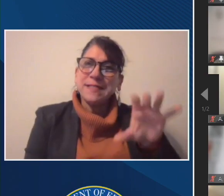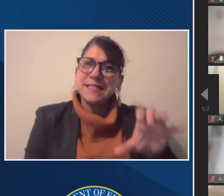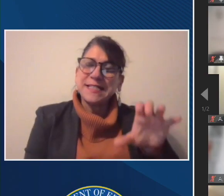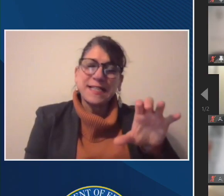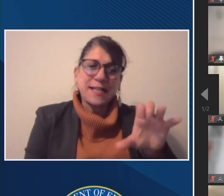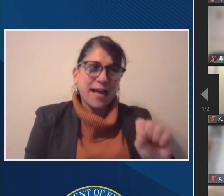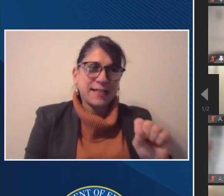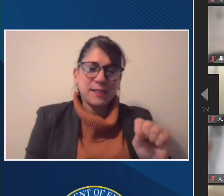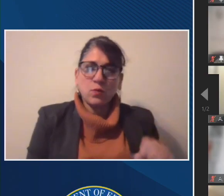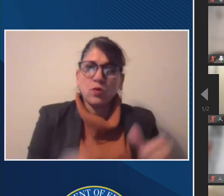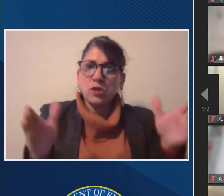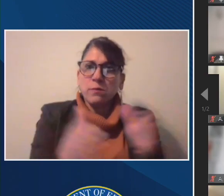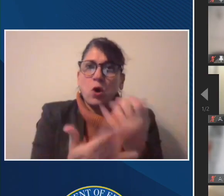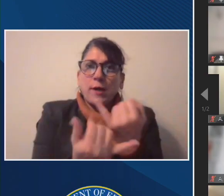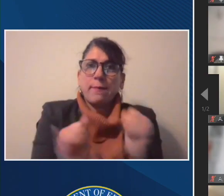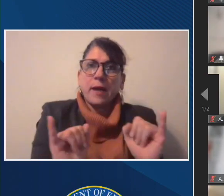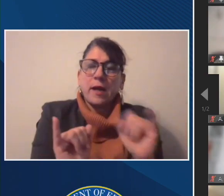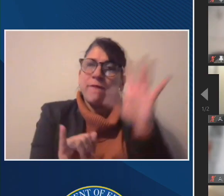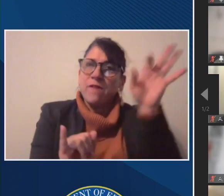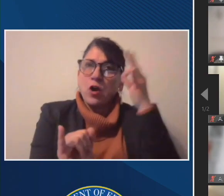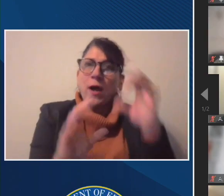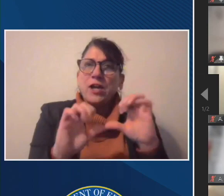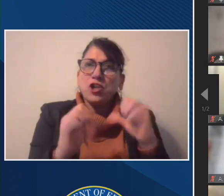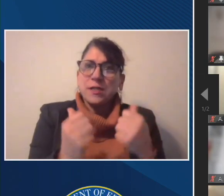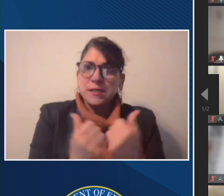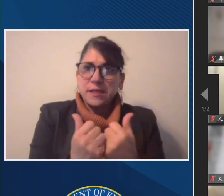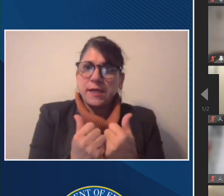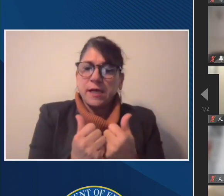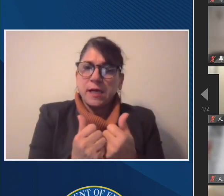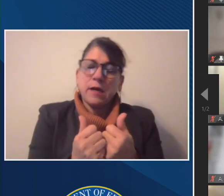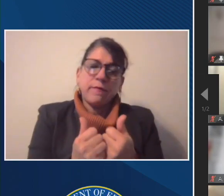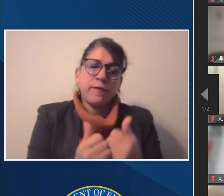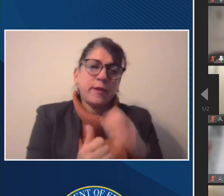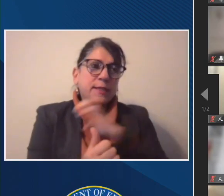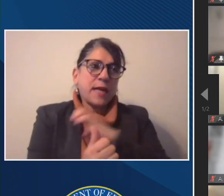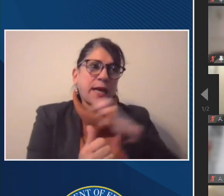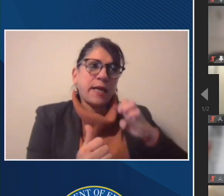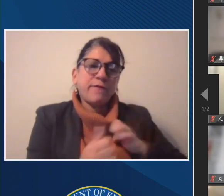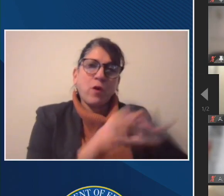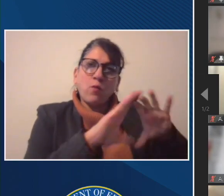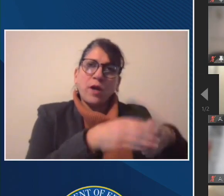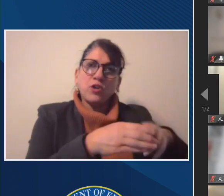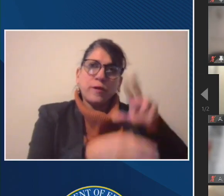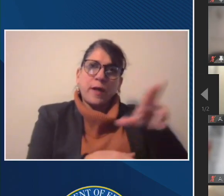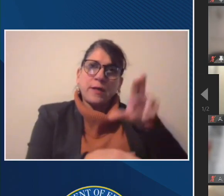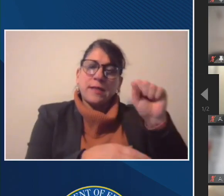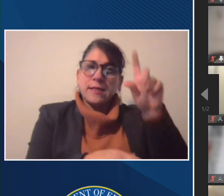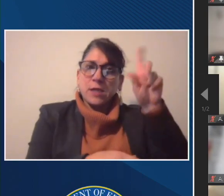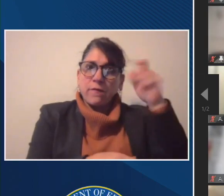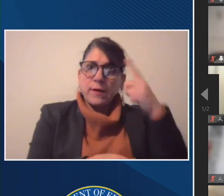independent Federal agency of the executive branch of the U.S. Government. We have several statutory